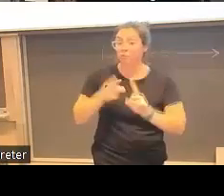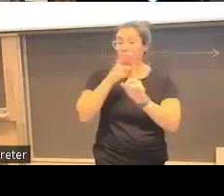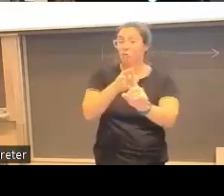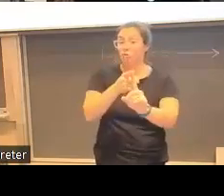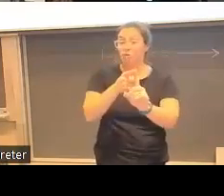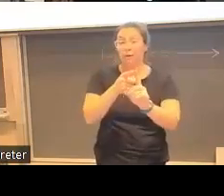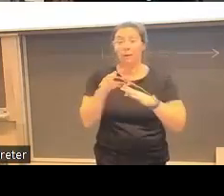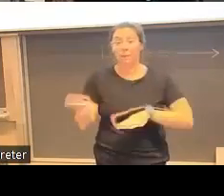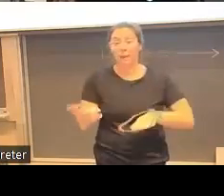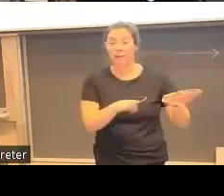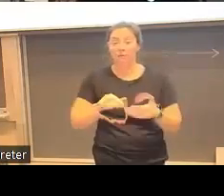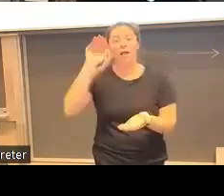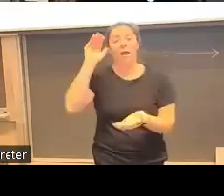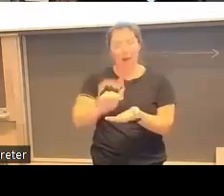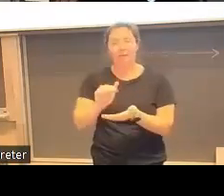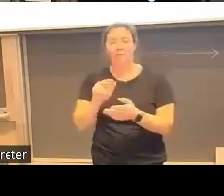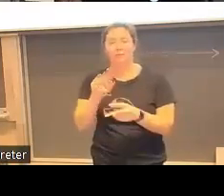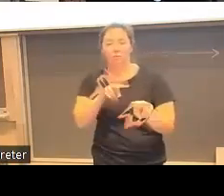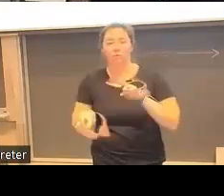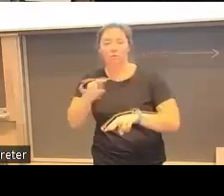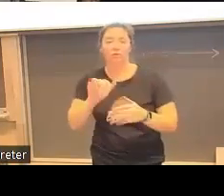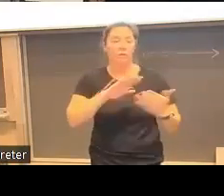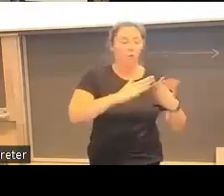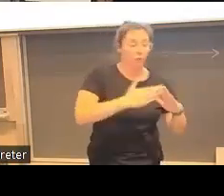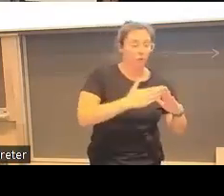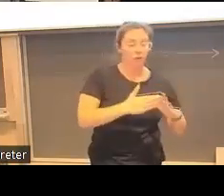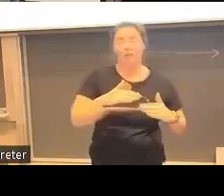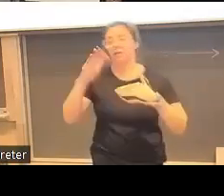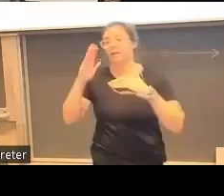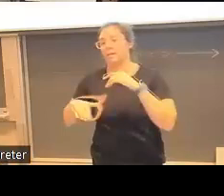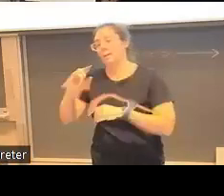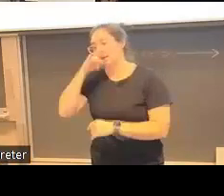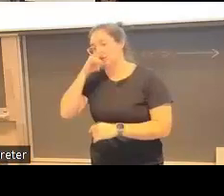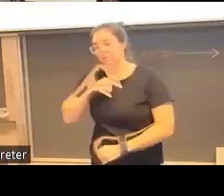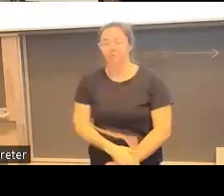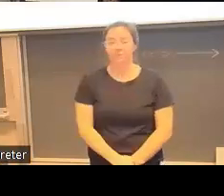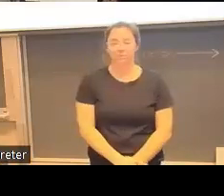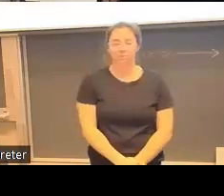often observed in that Community setting as compared to the Pediatric setting here again